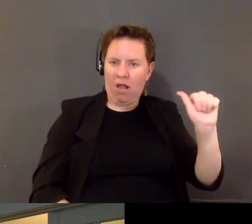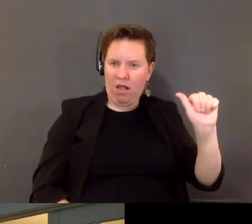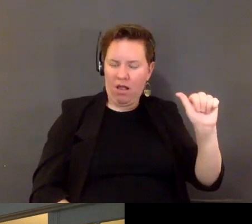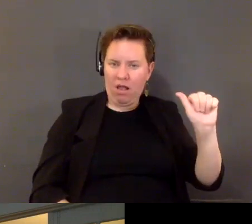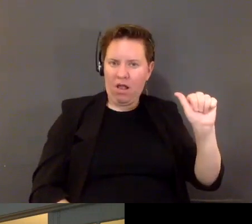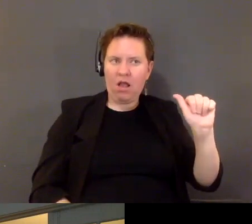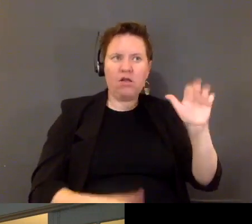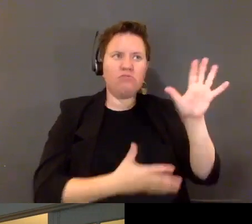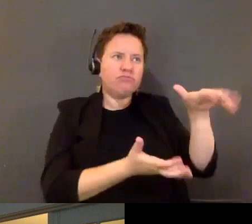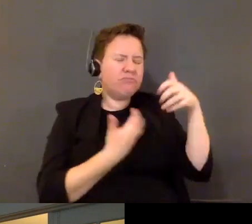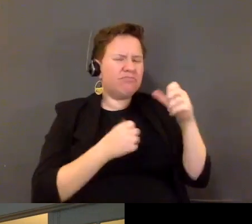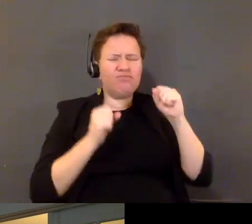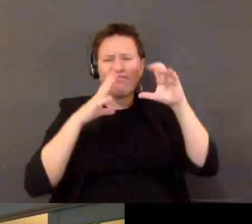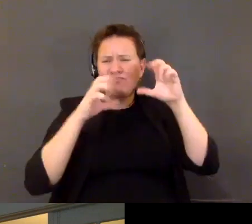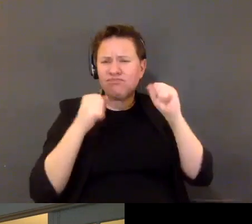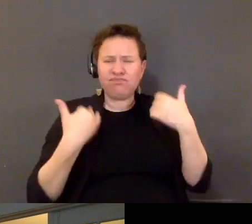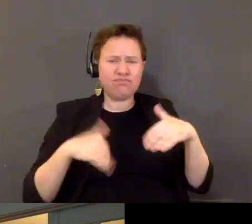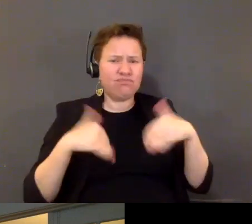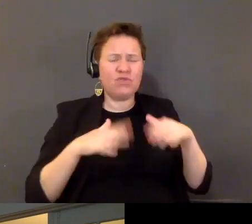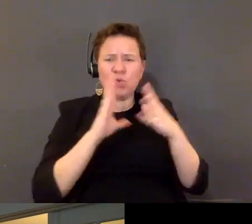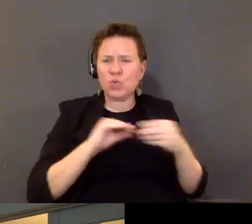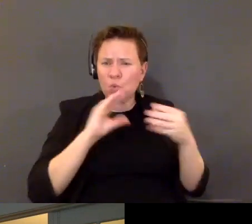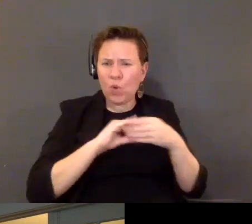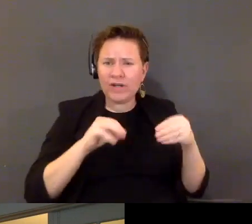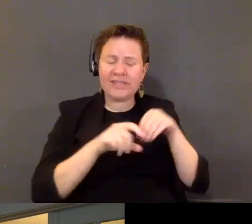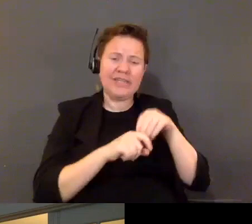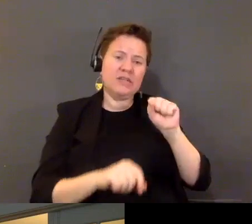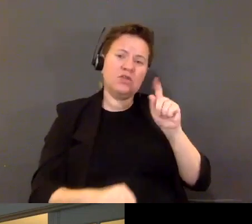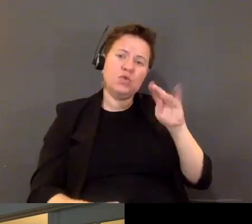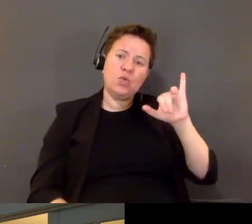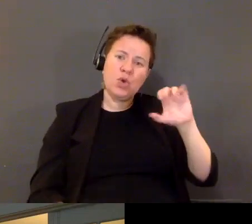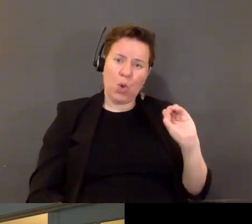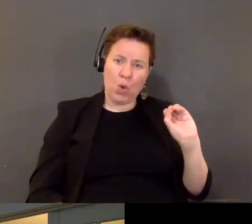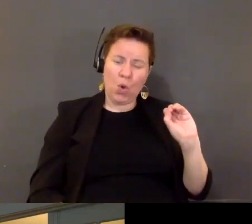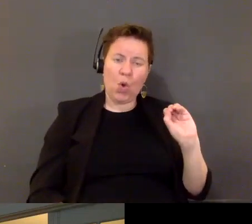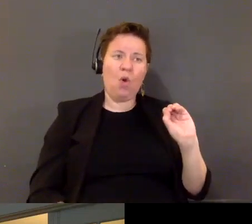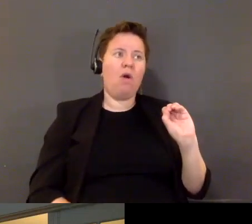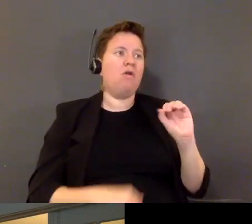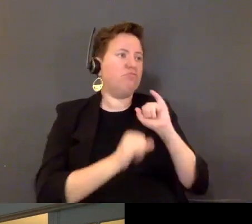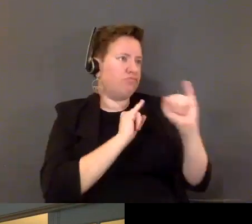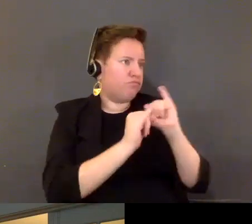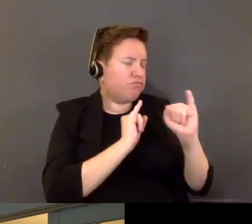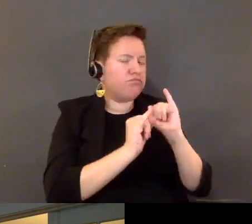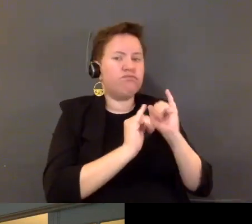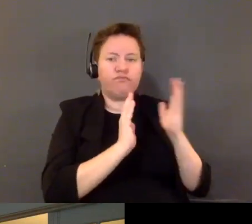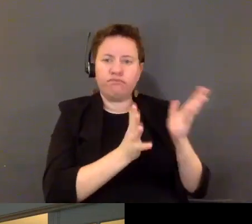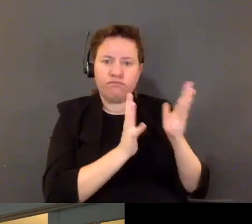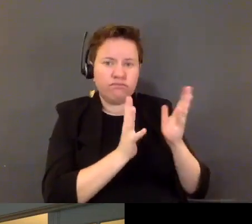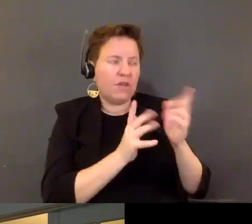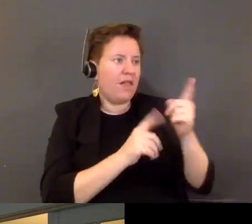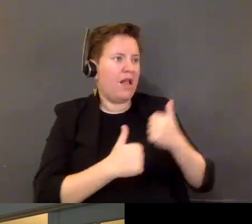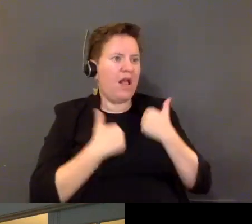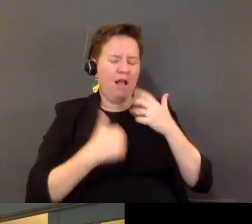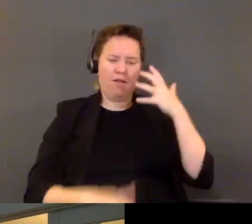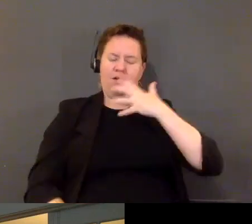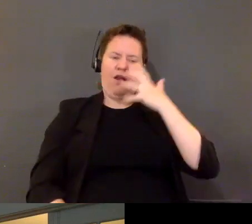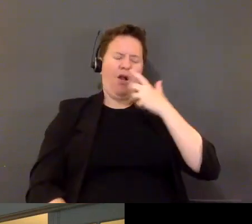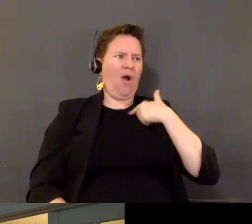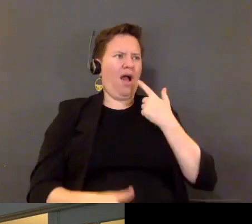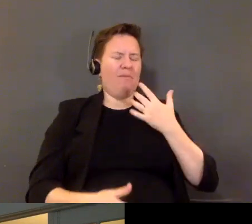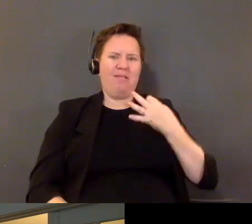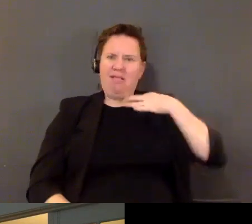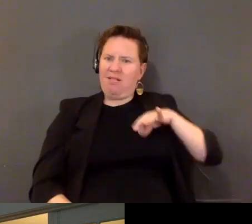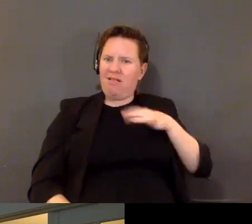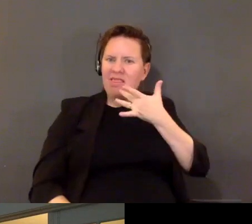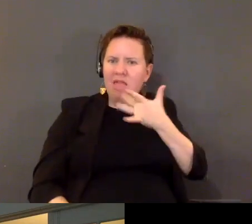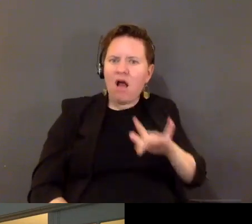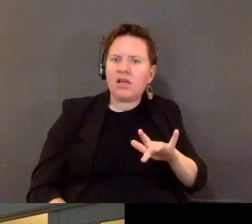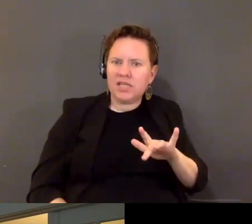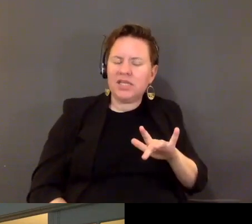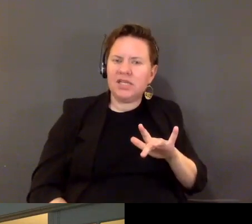incredible stories in the studio that are just um i'm so incredibly privileged to be led into